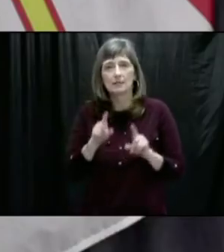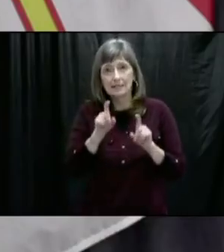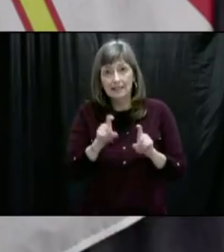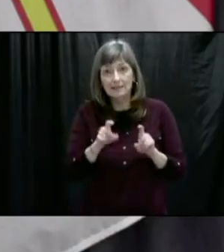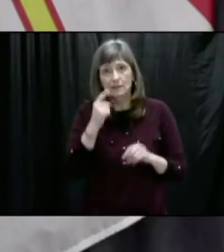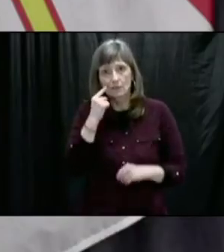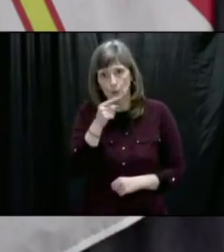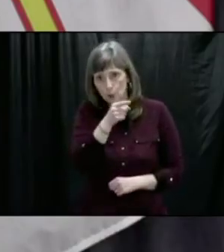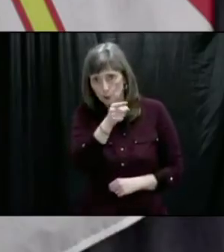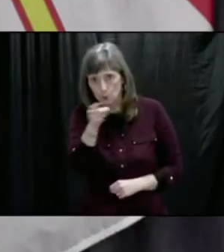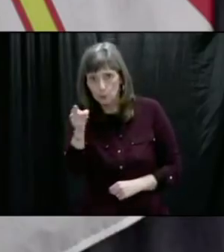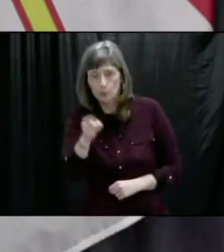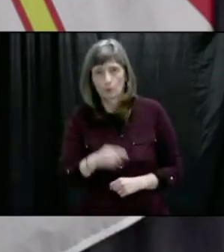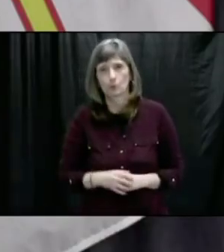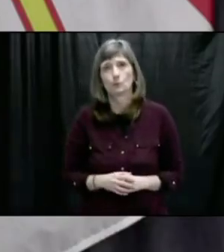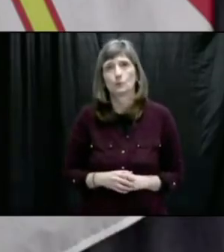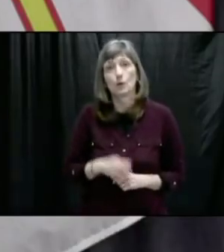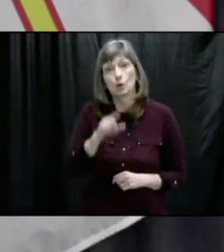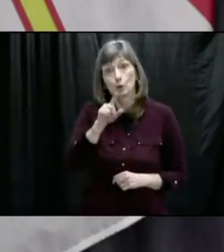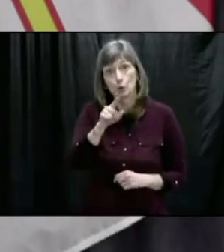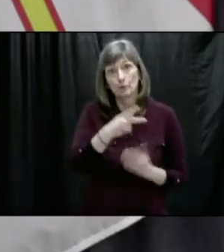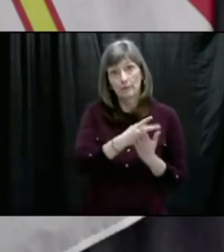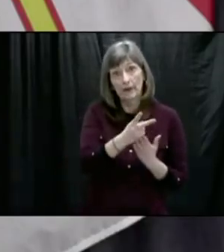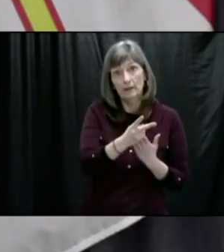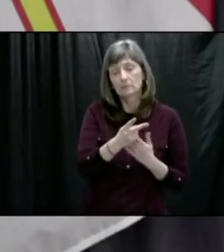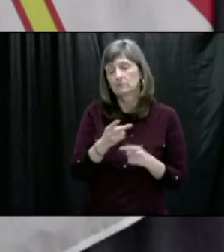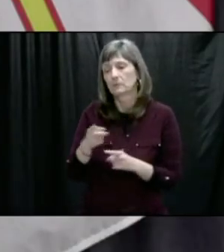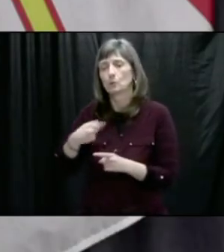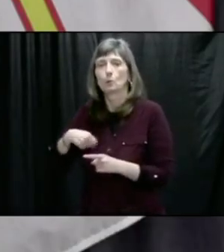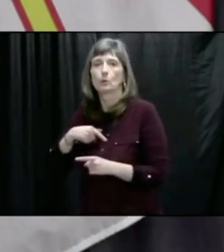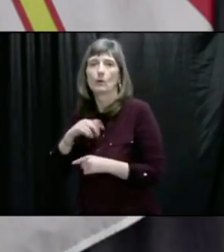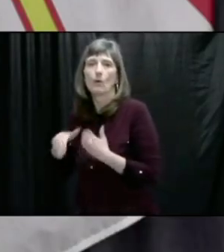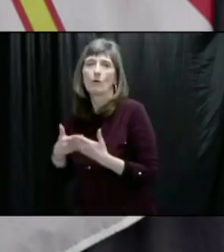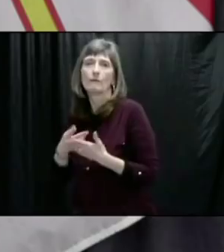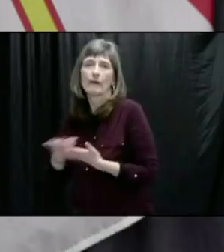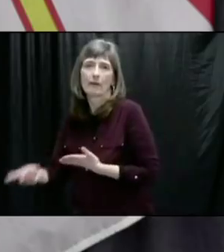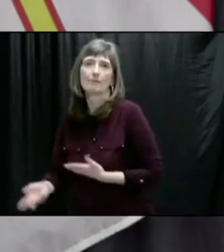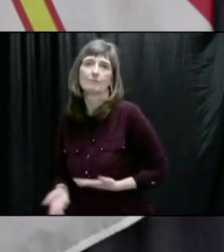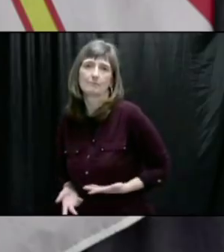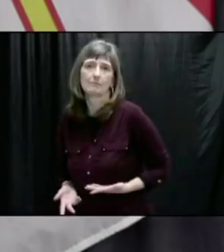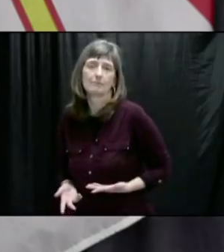THE SYSTEM FAILS ONLY IF YOU FAIL.